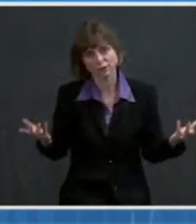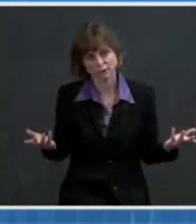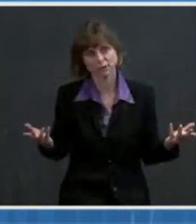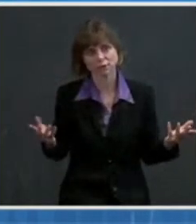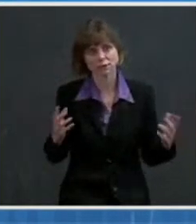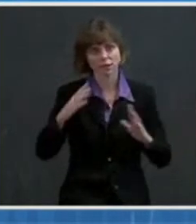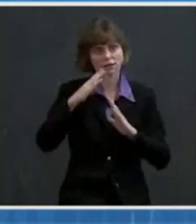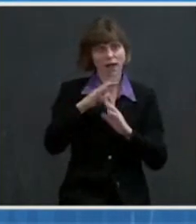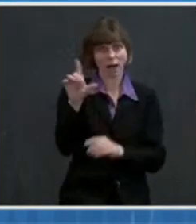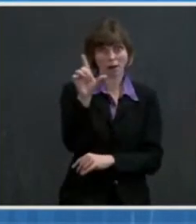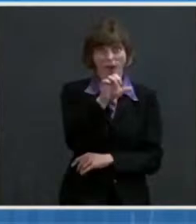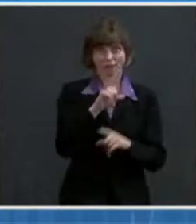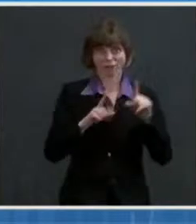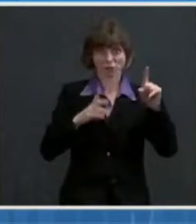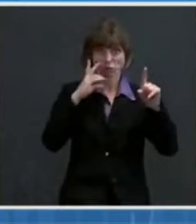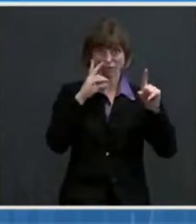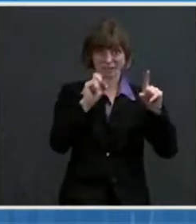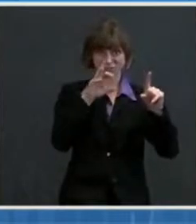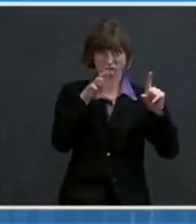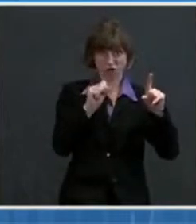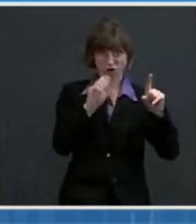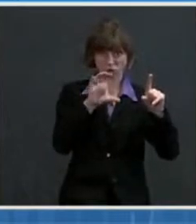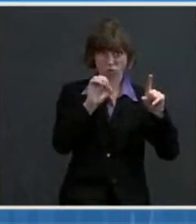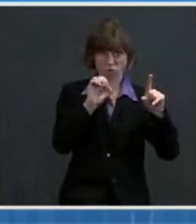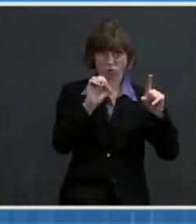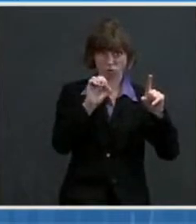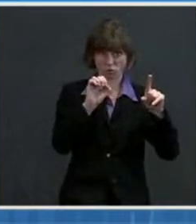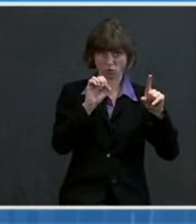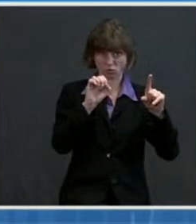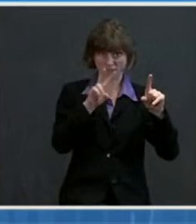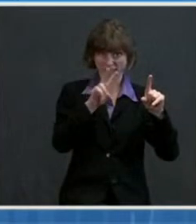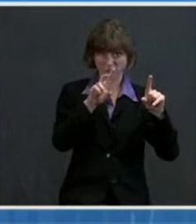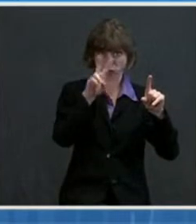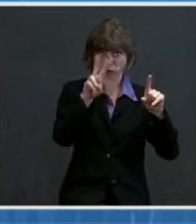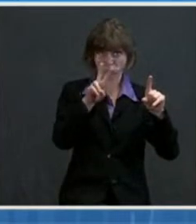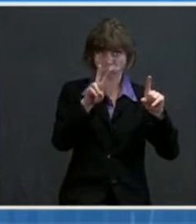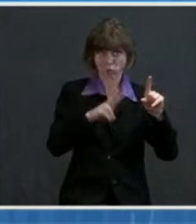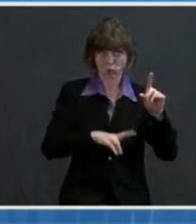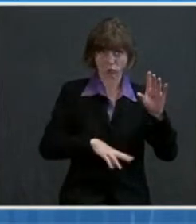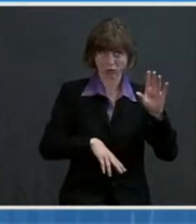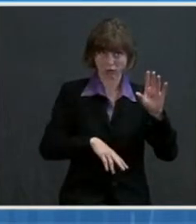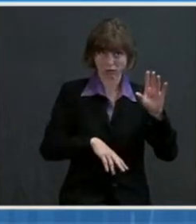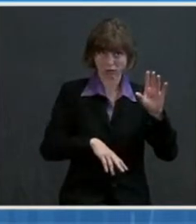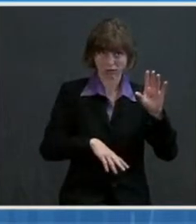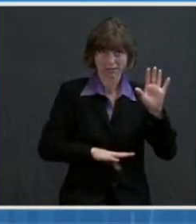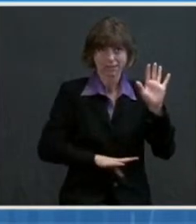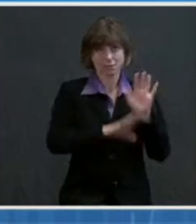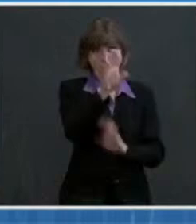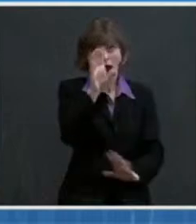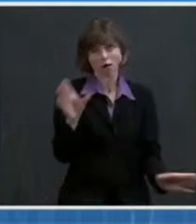APPLIED TO SARS COV 2.